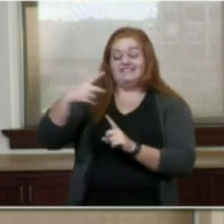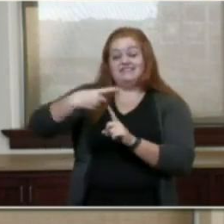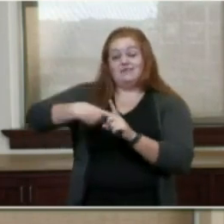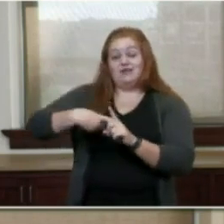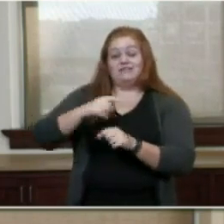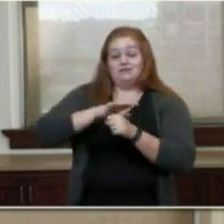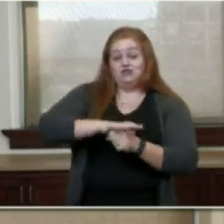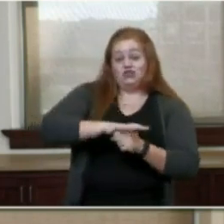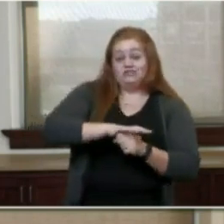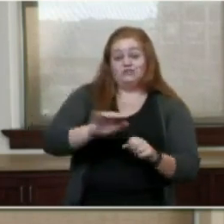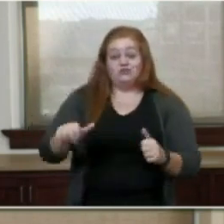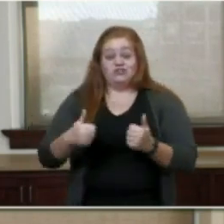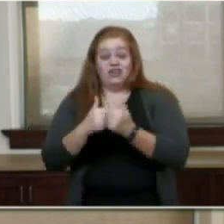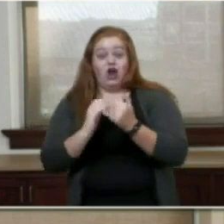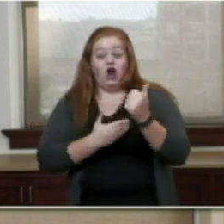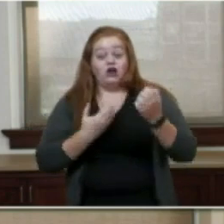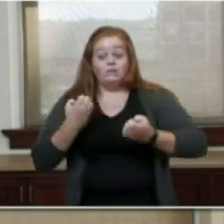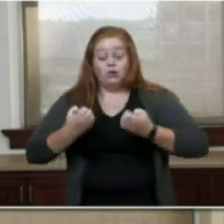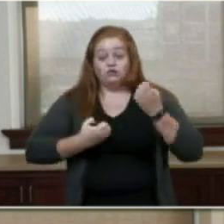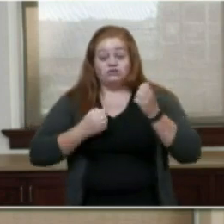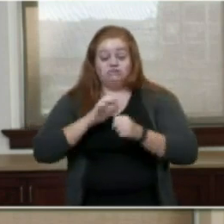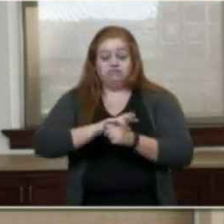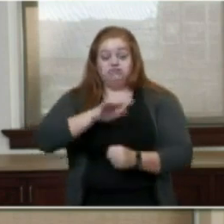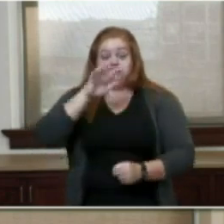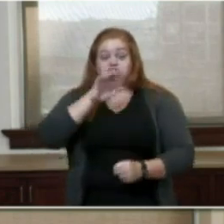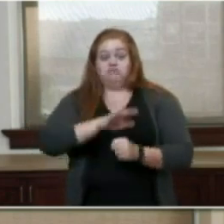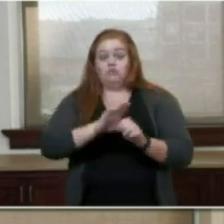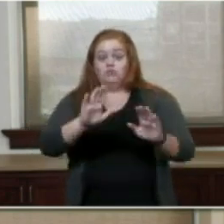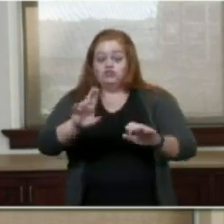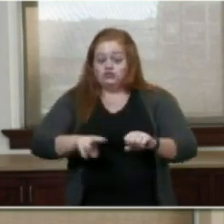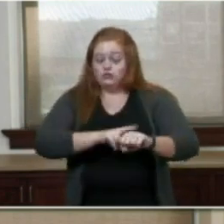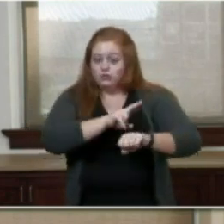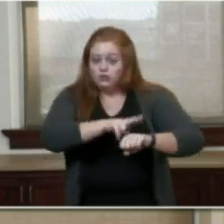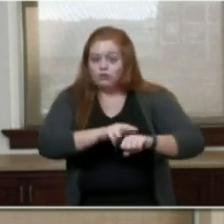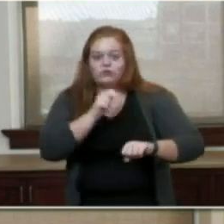are erupting and that's natural but we shouldn't be taking it out on others.